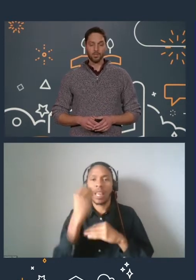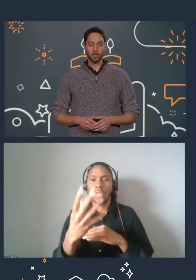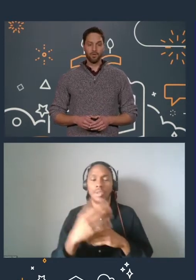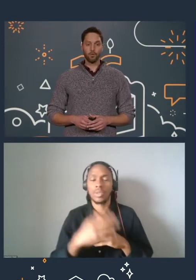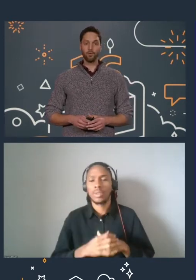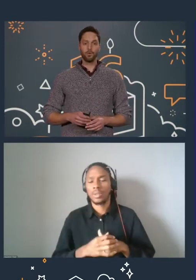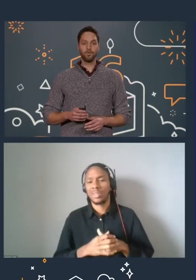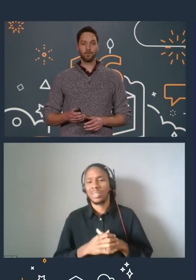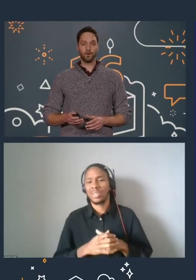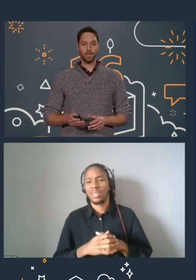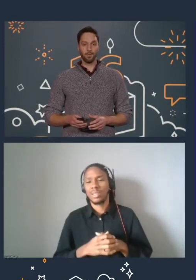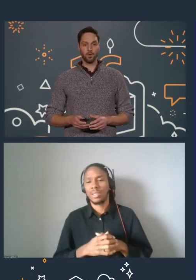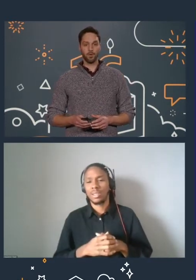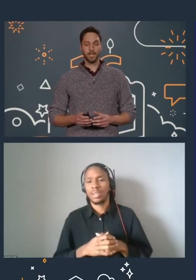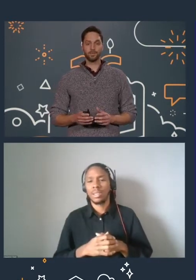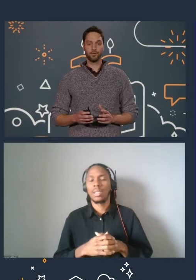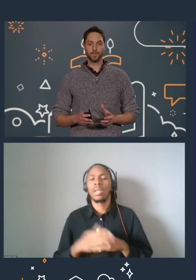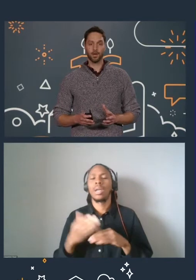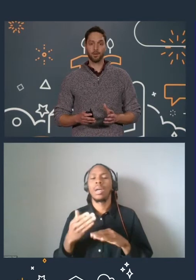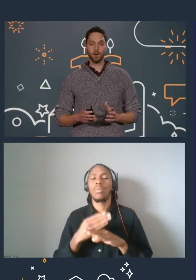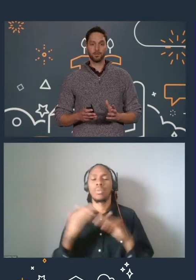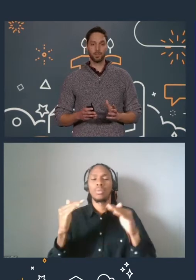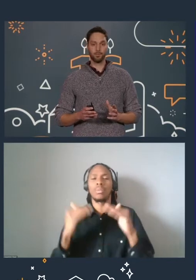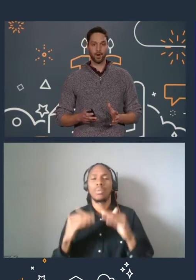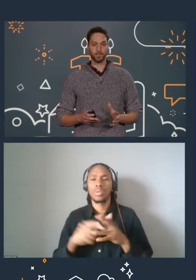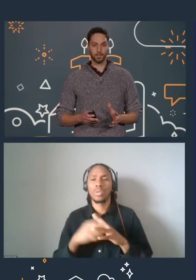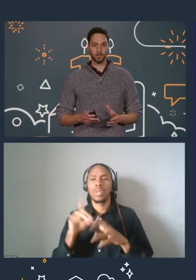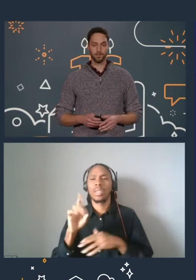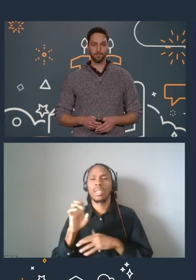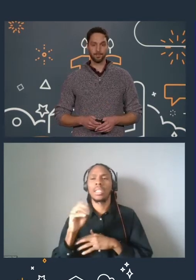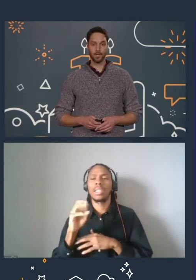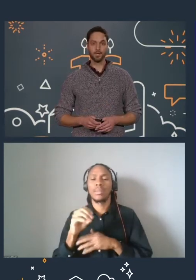So before we move into our demo, let's first talk about pricing.